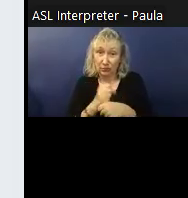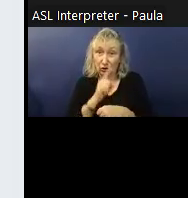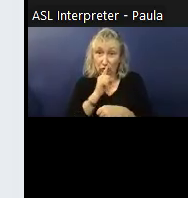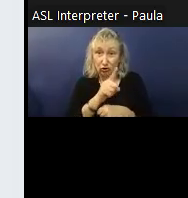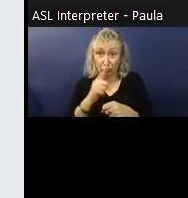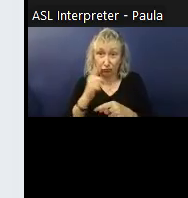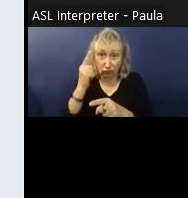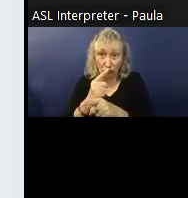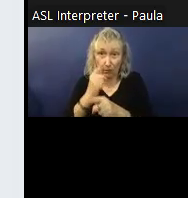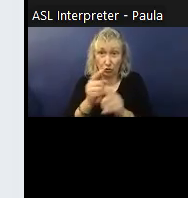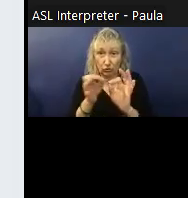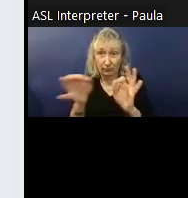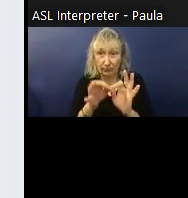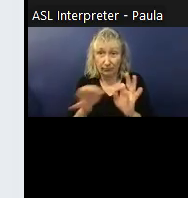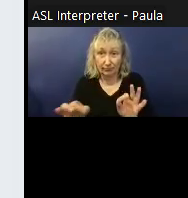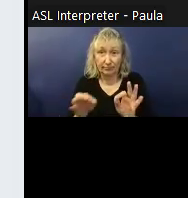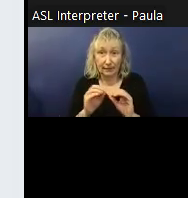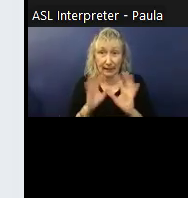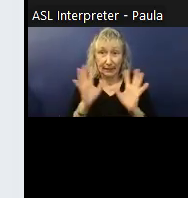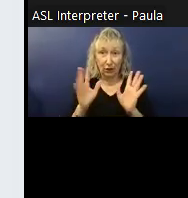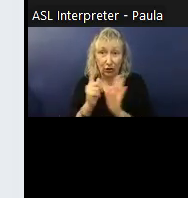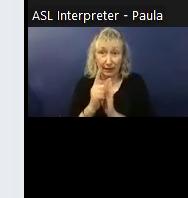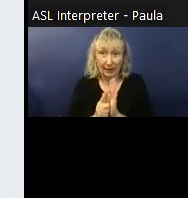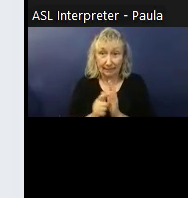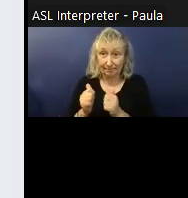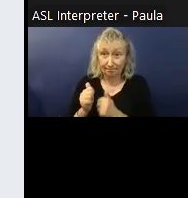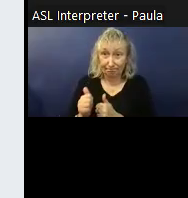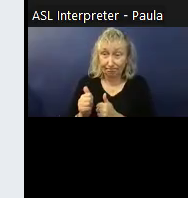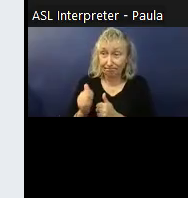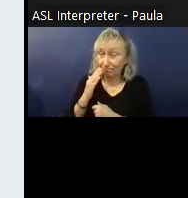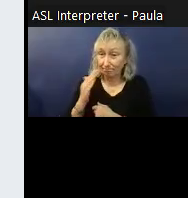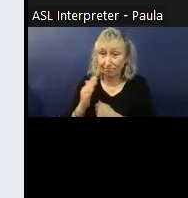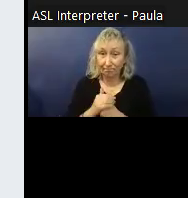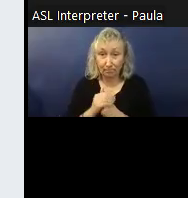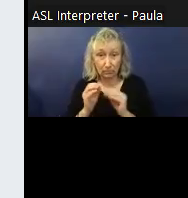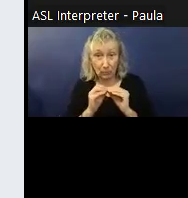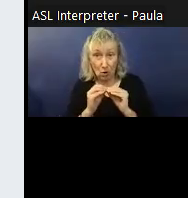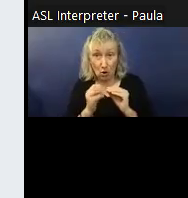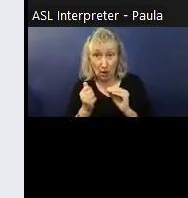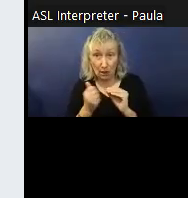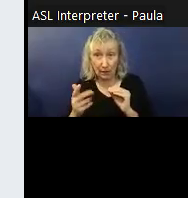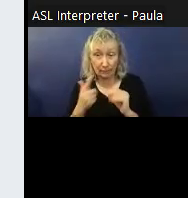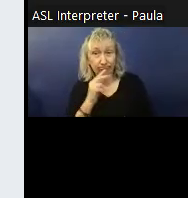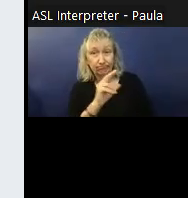OK, Thank you. Brad, did you have any other comments before we move on to the next person?